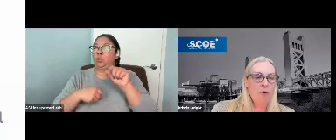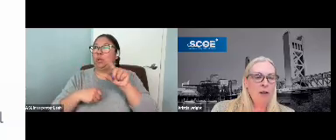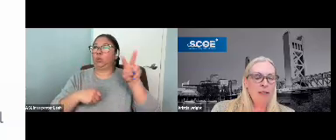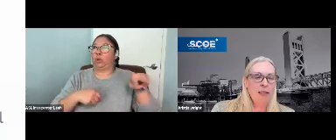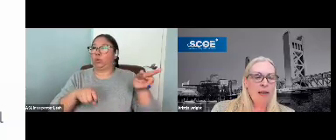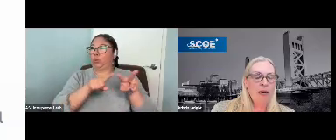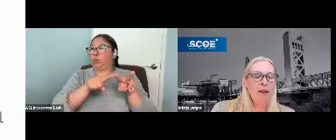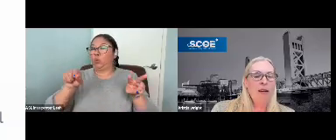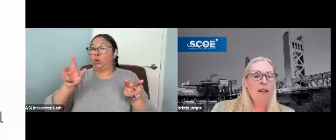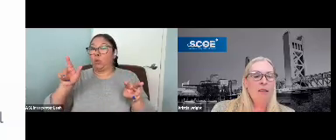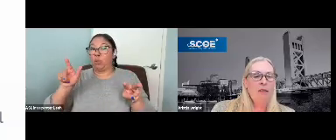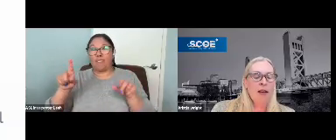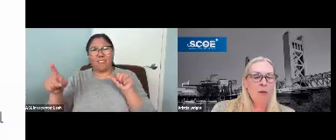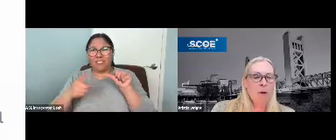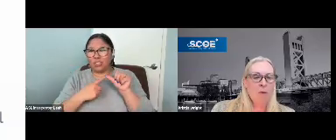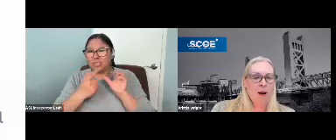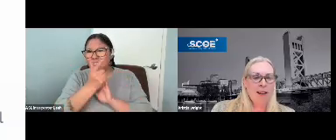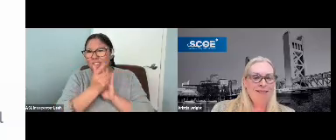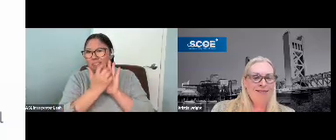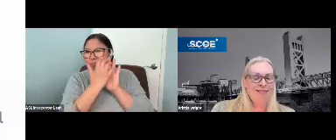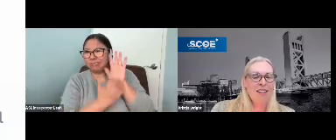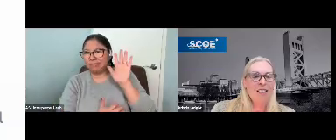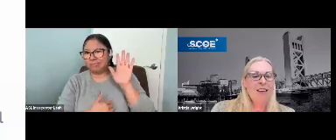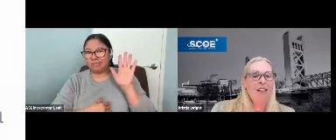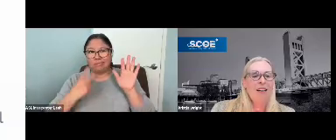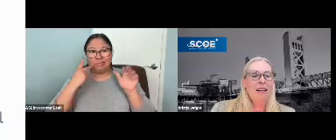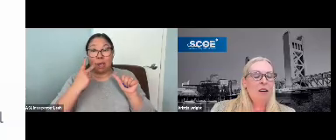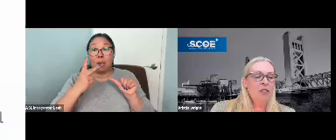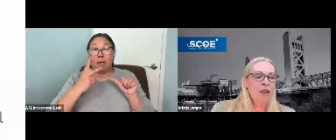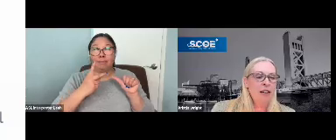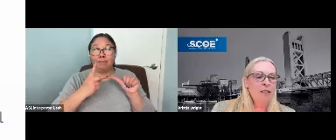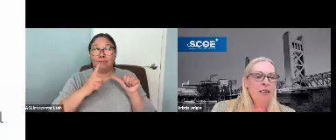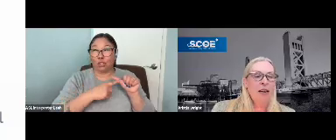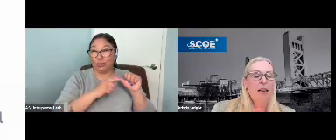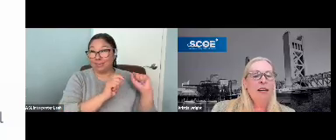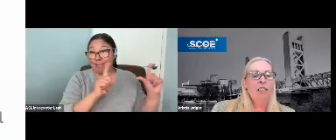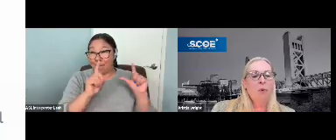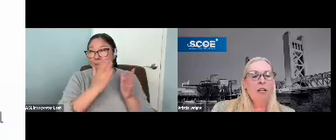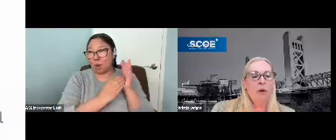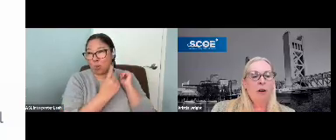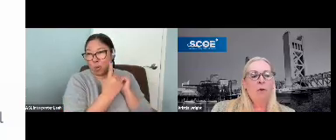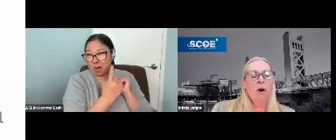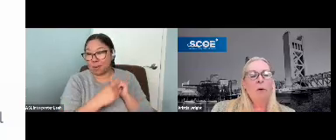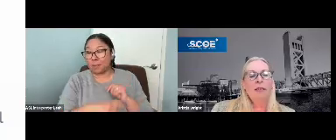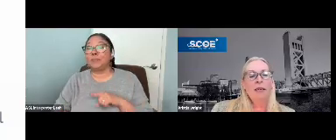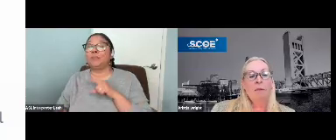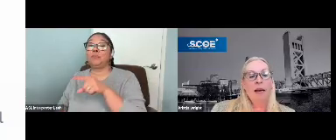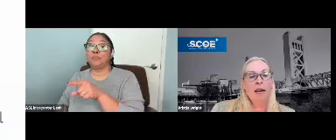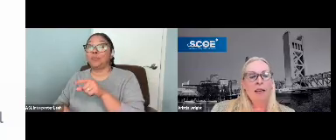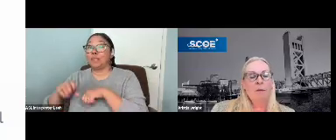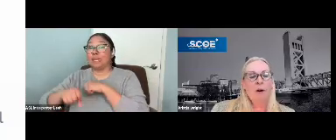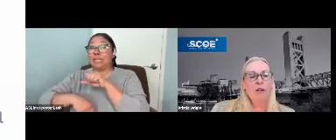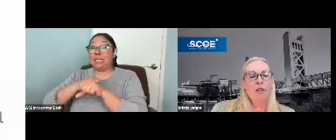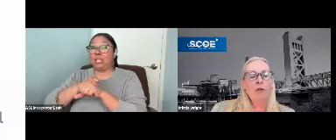saw on the previous slide, that was part one. As Dr. Heenan stated in 2024 it was updated to part